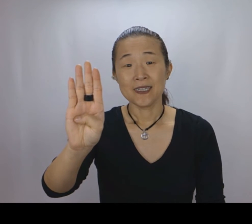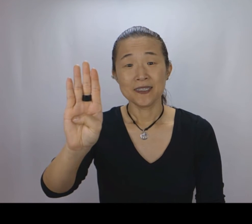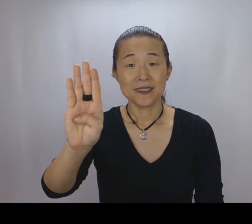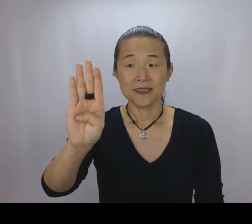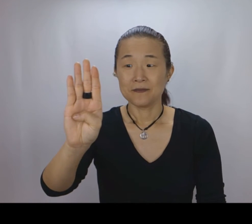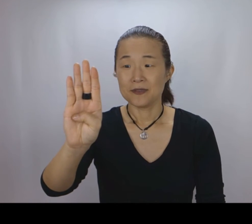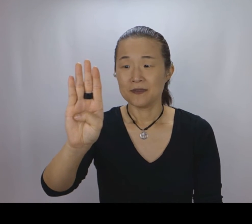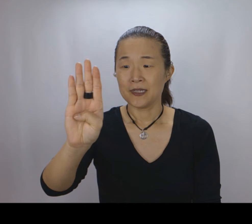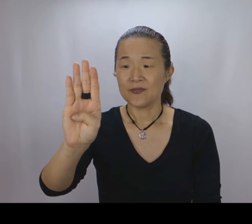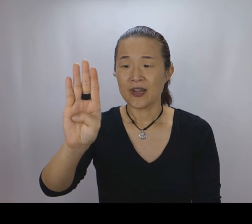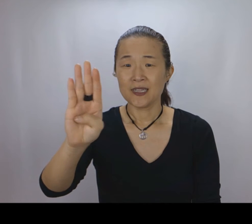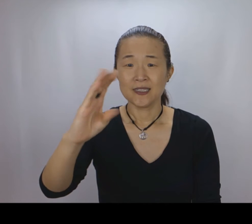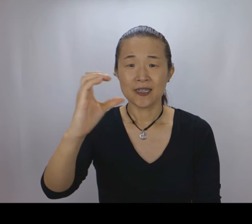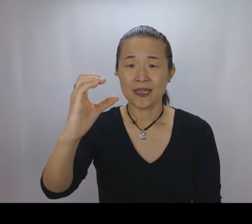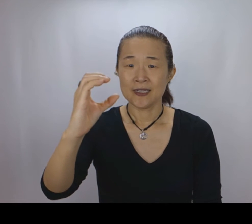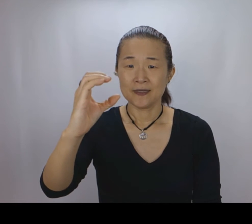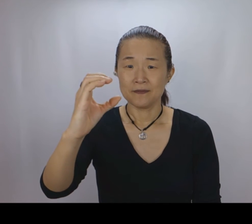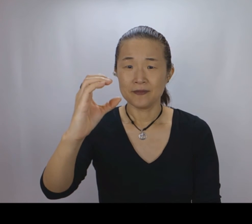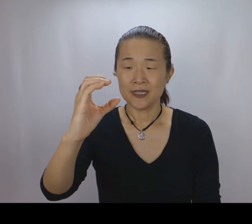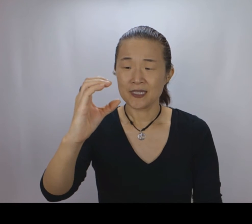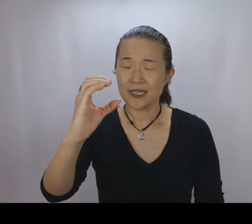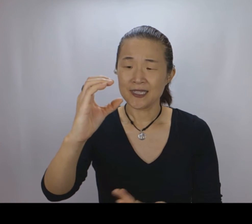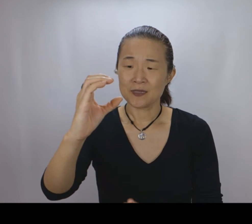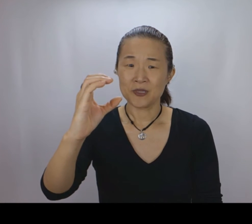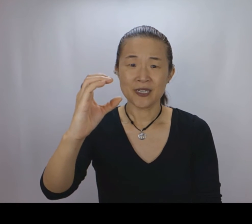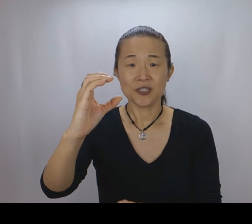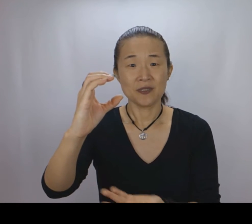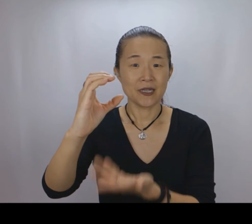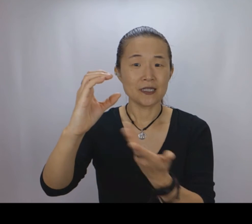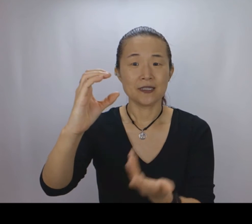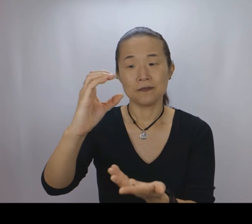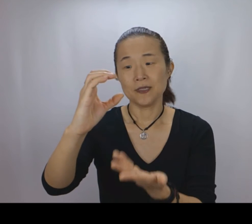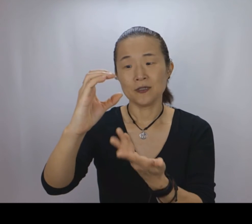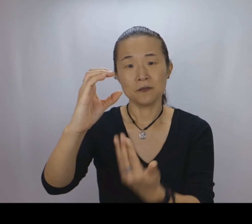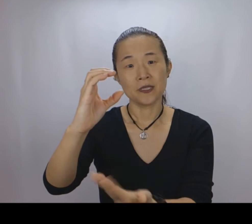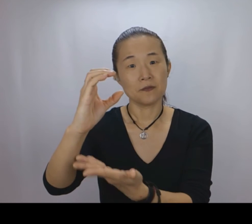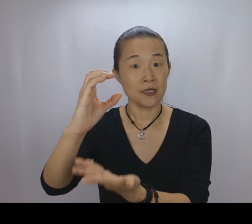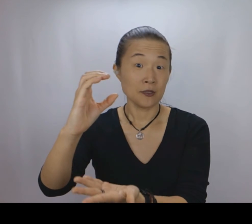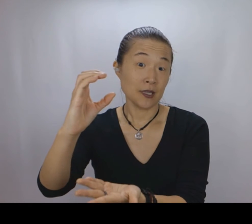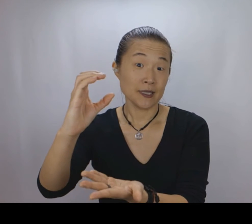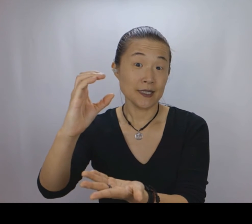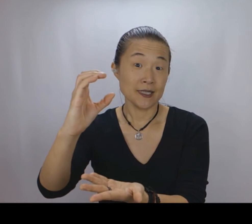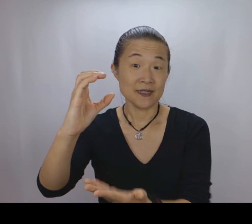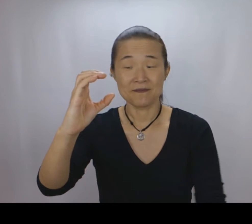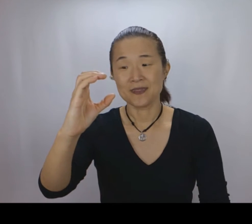"C" is less violent and needs less explanation because you know but it looks like a "C."